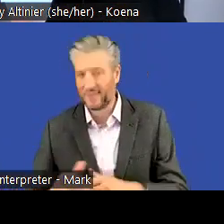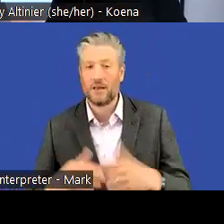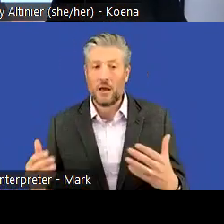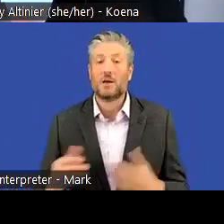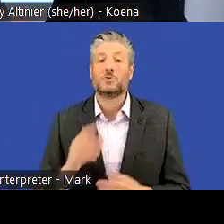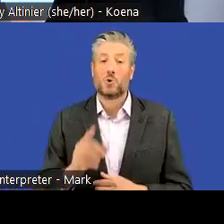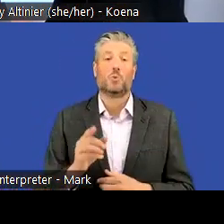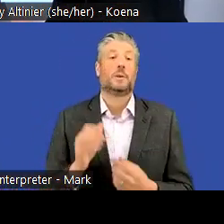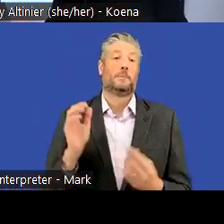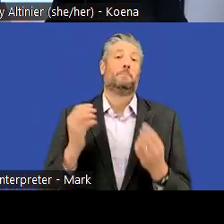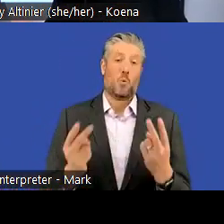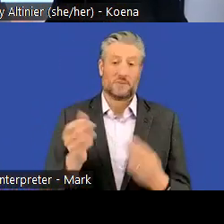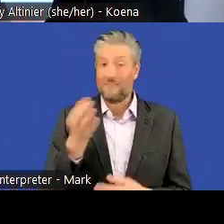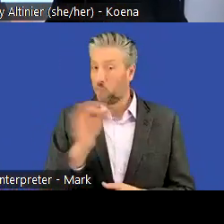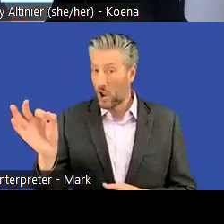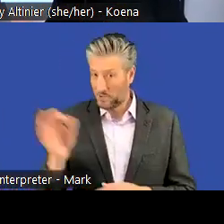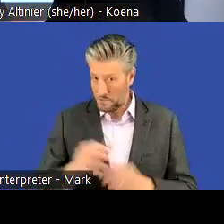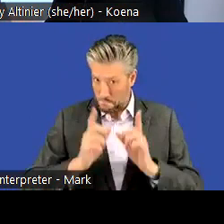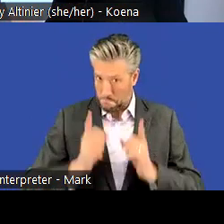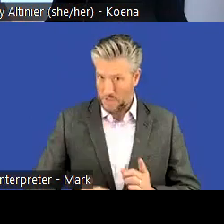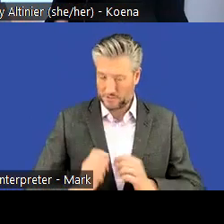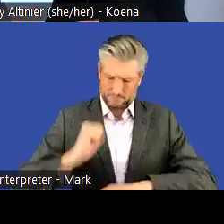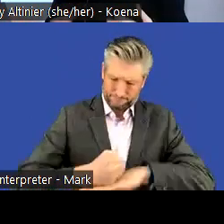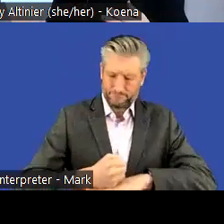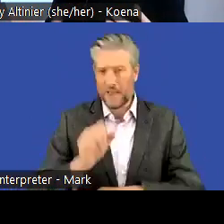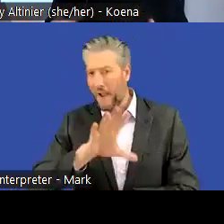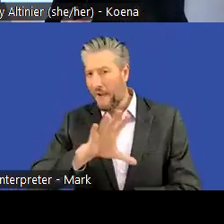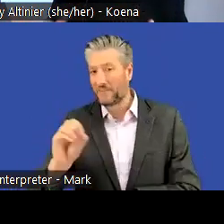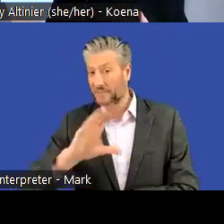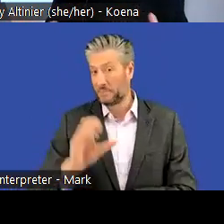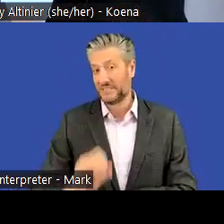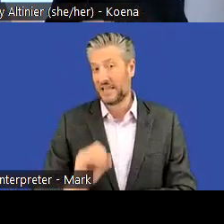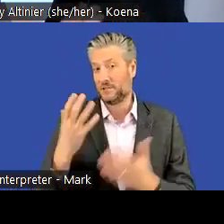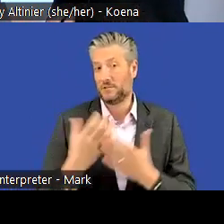of at least 50% at least.